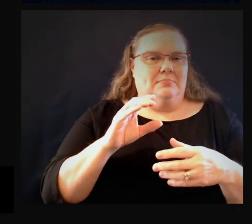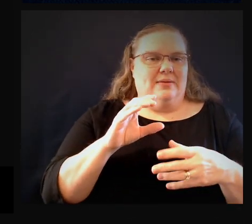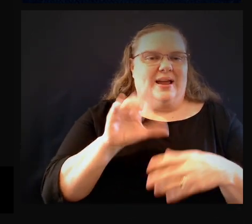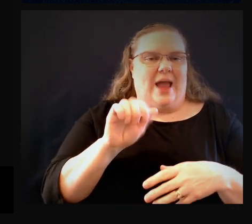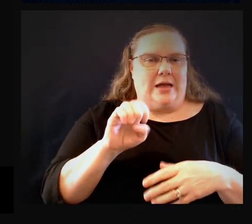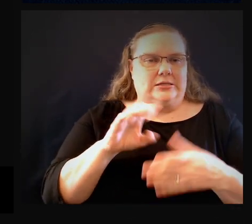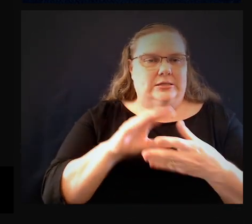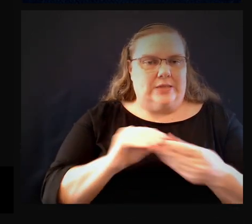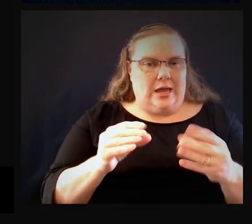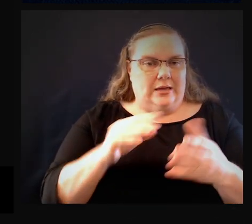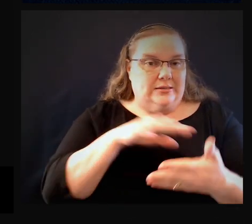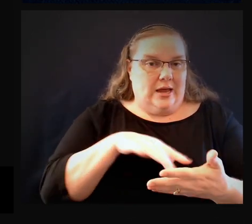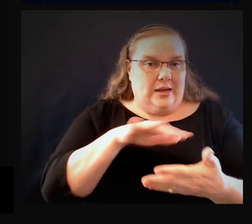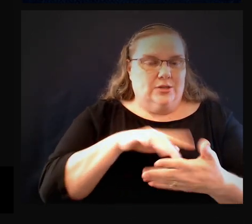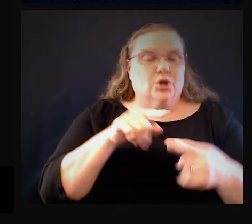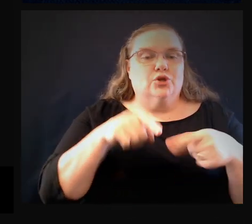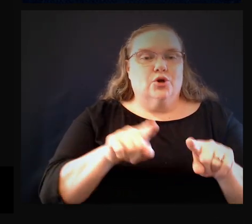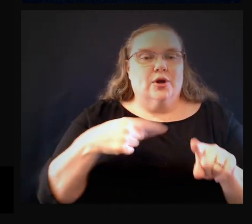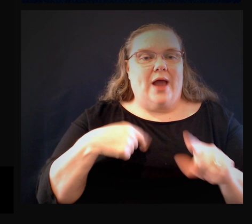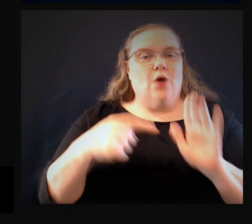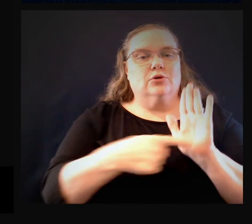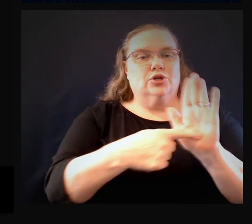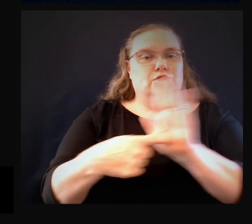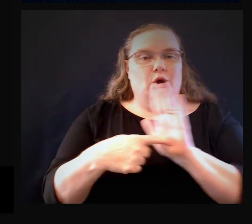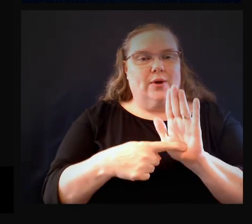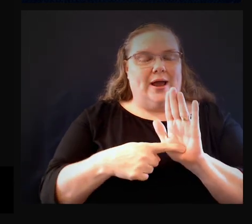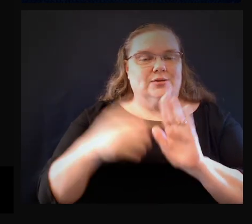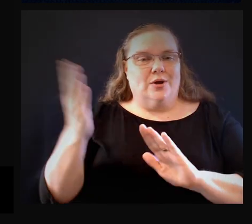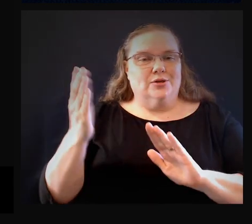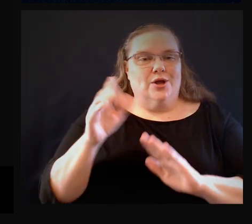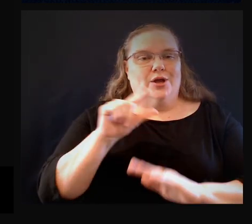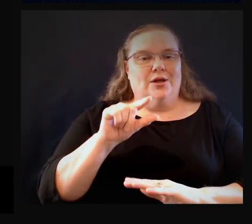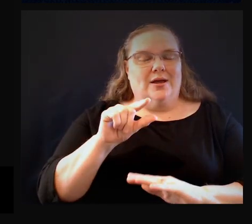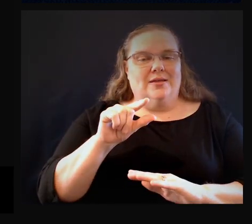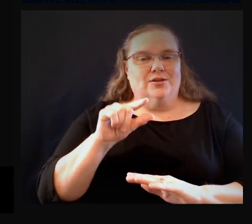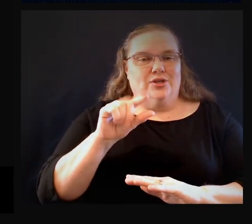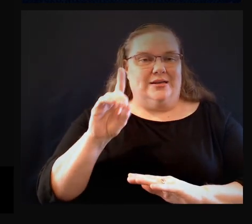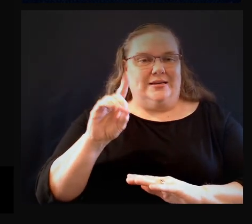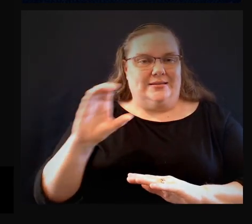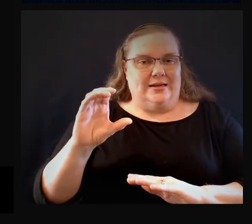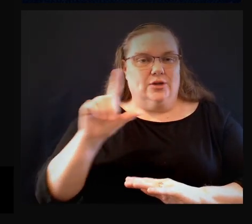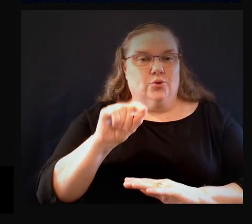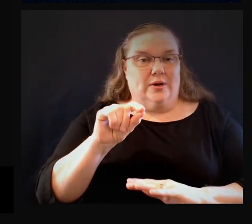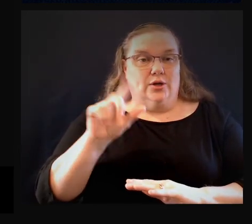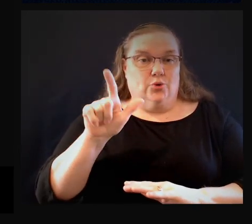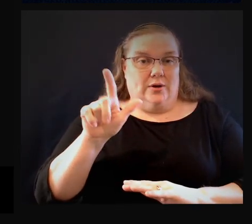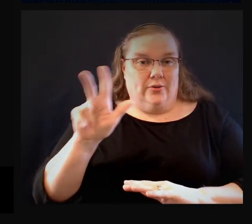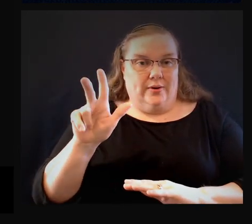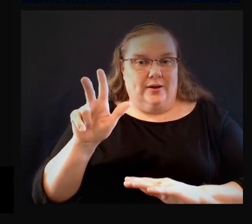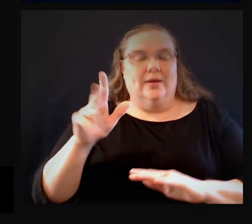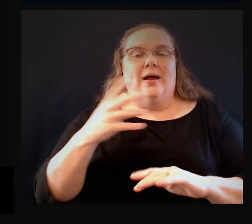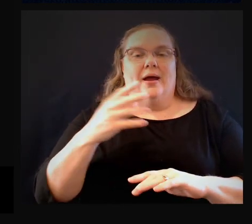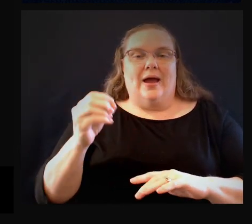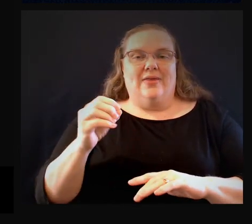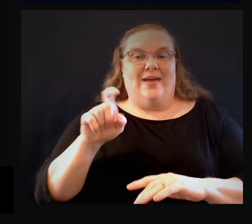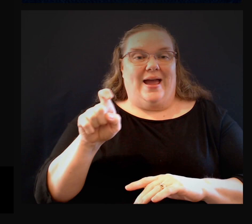in our showcase presentation at GDC 2023, and also in a couple of months at Xbox's Xfest developer event.